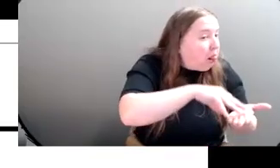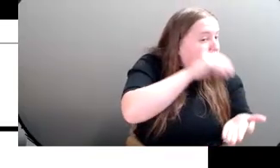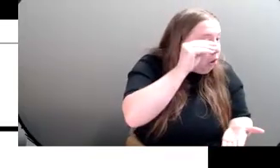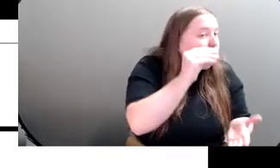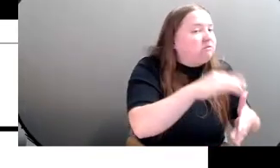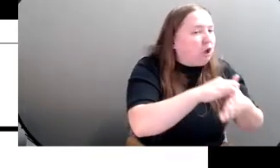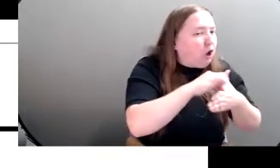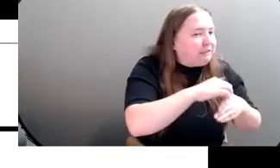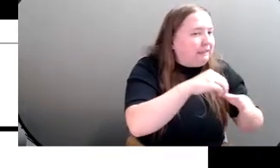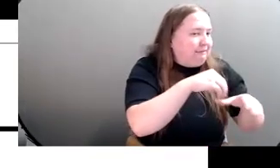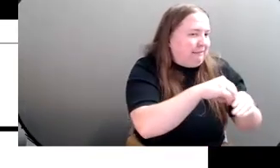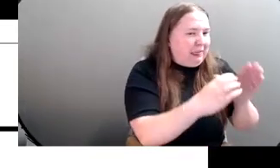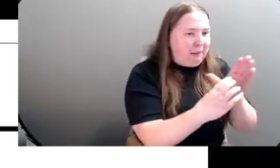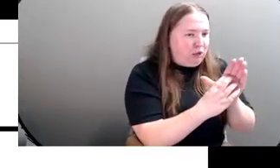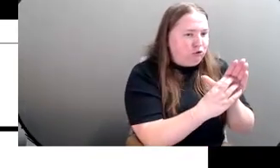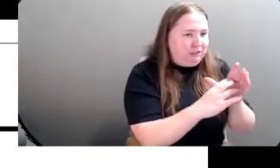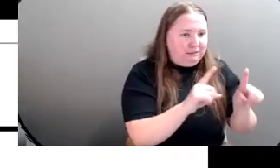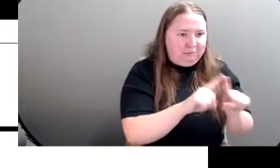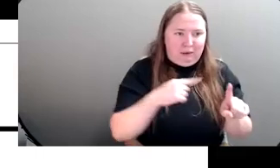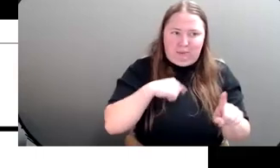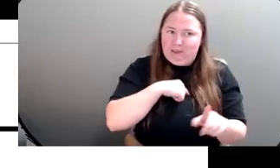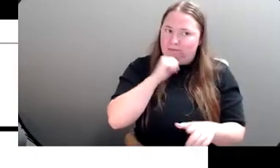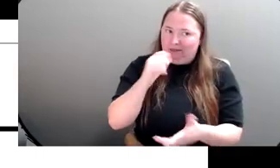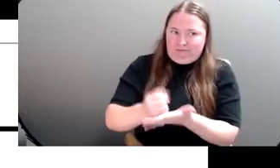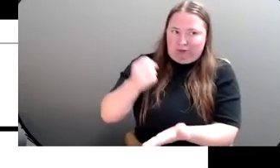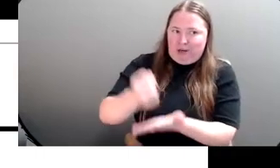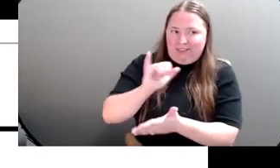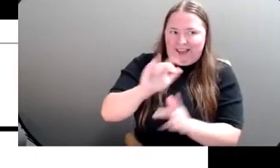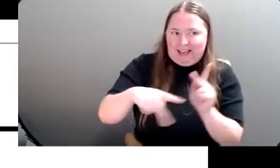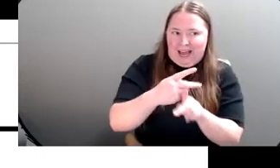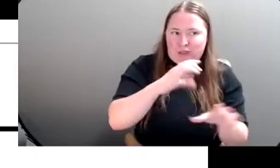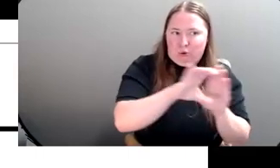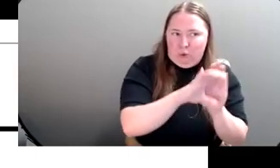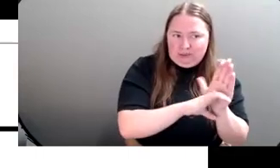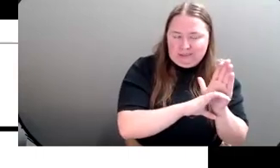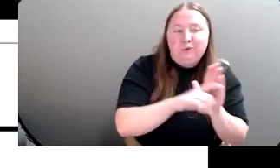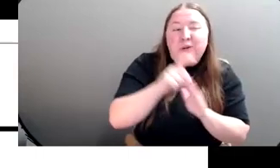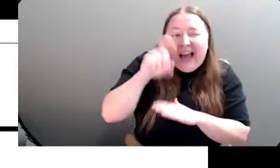But we are not accredited for those type of courses. So we have to be doing RSI.